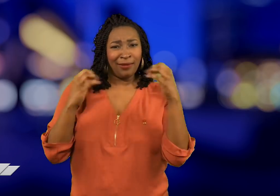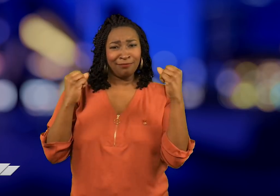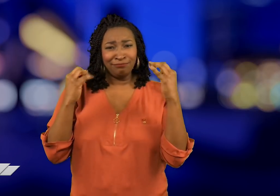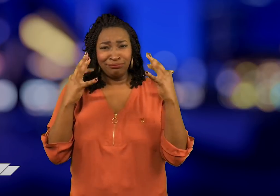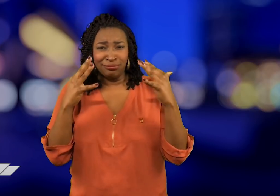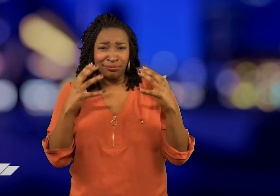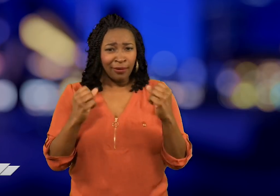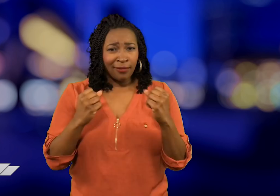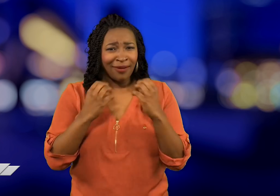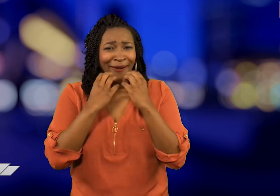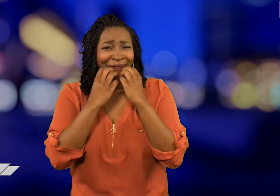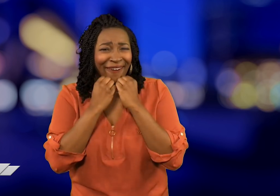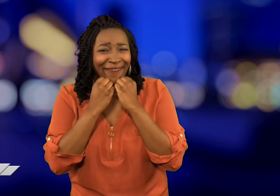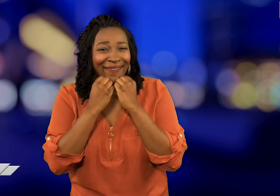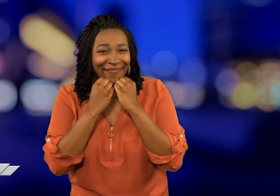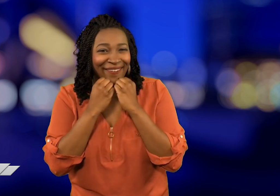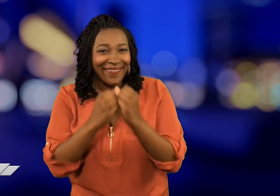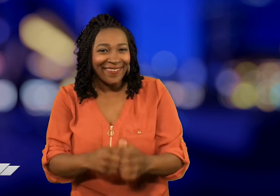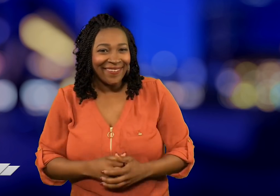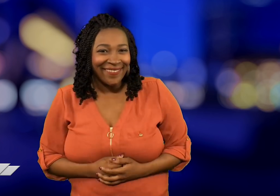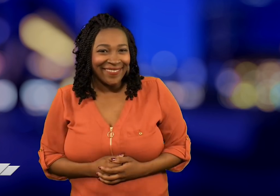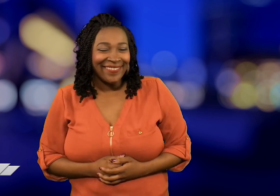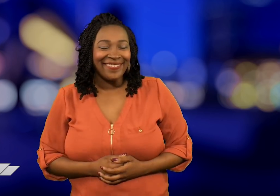Your language.